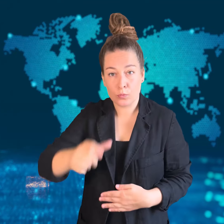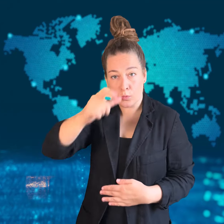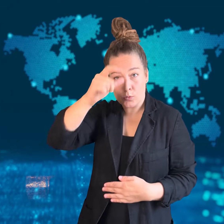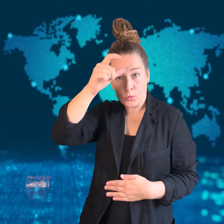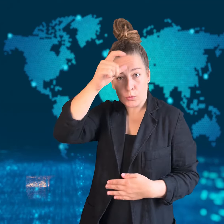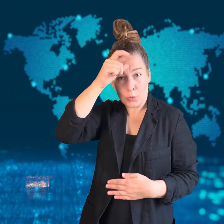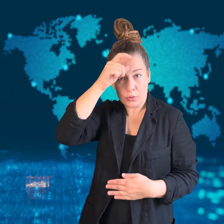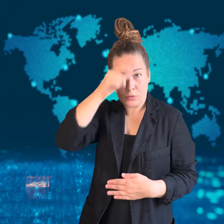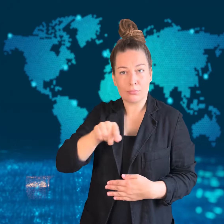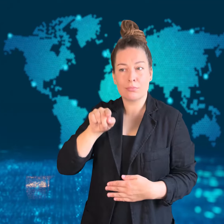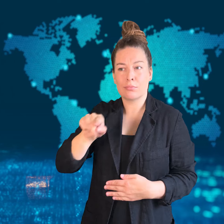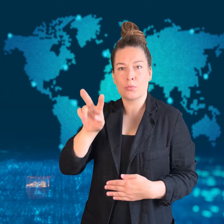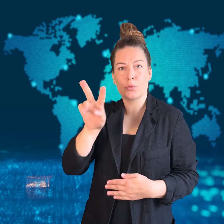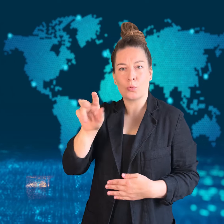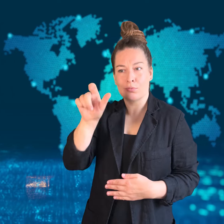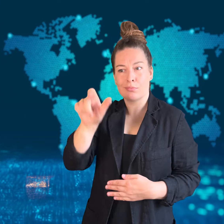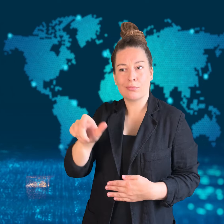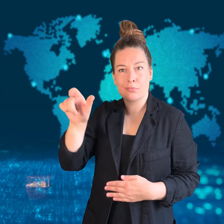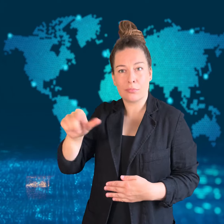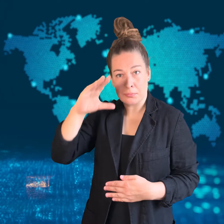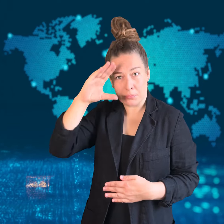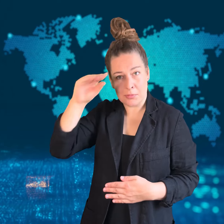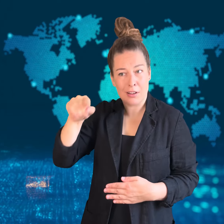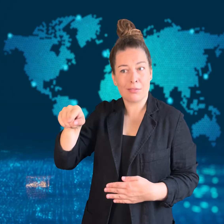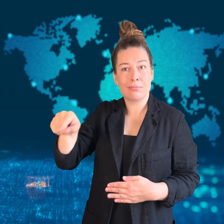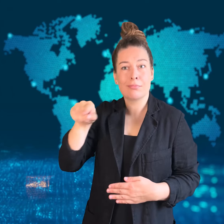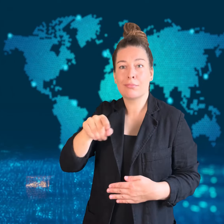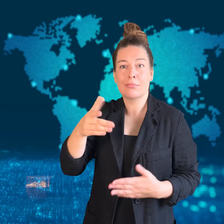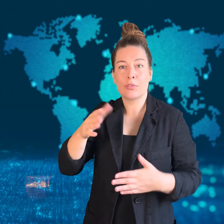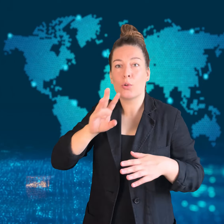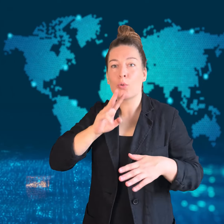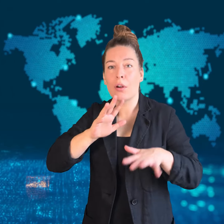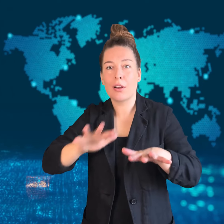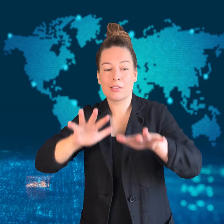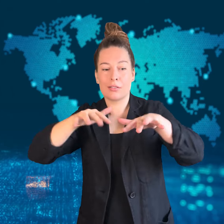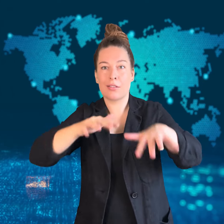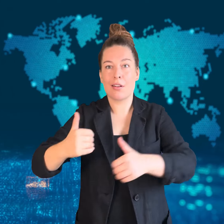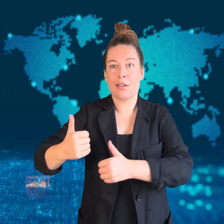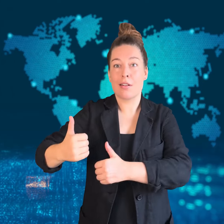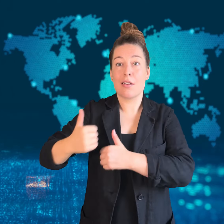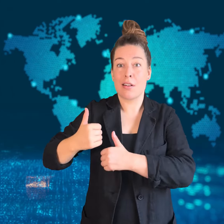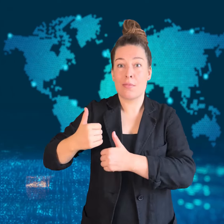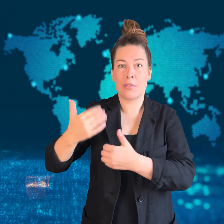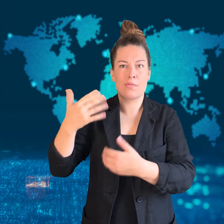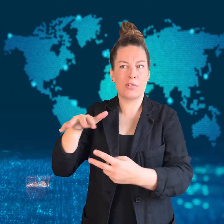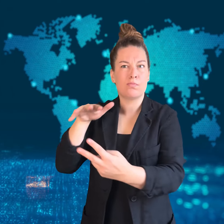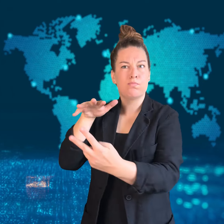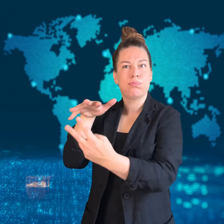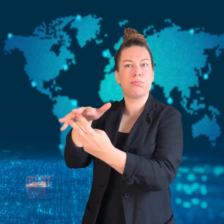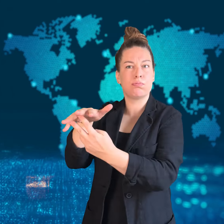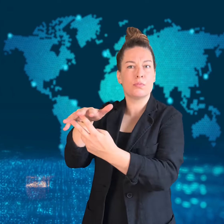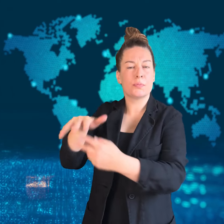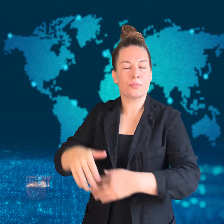TÜRKIYE: Two marines ambushed